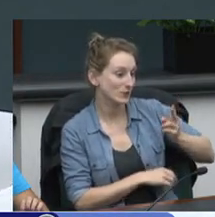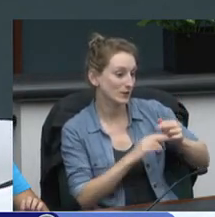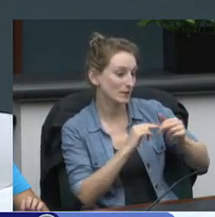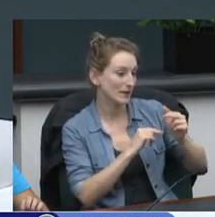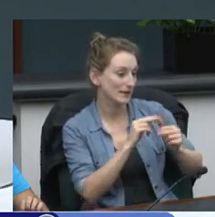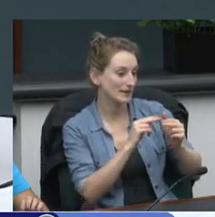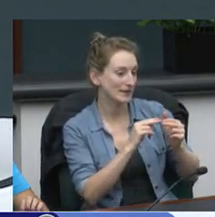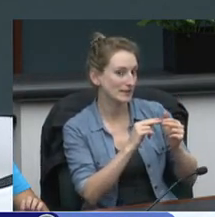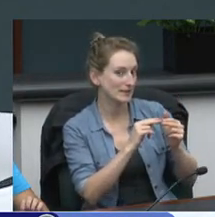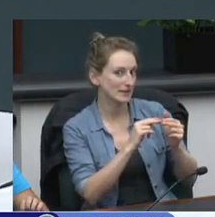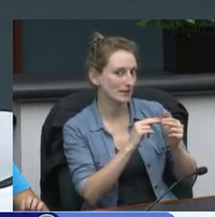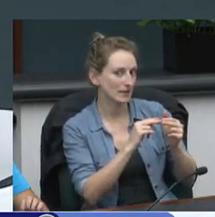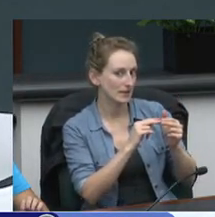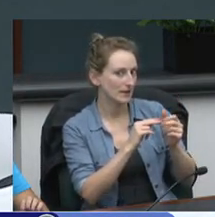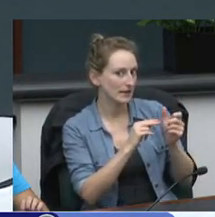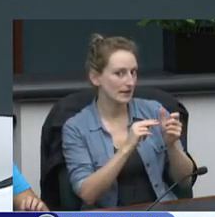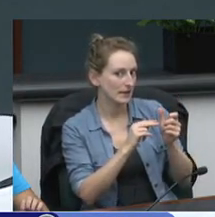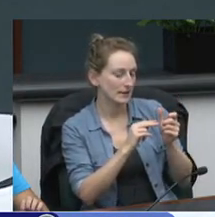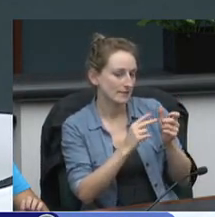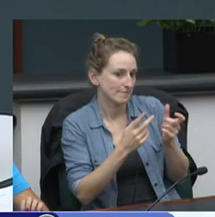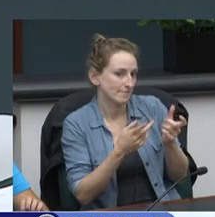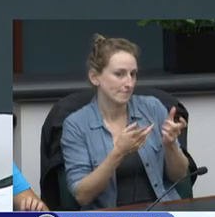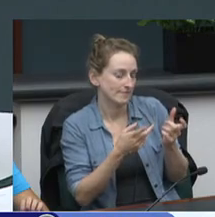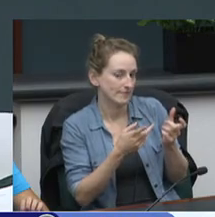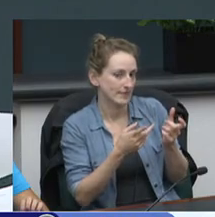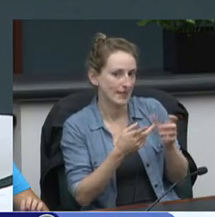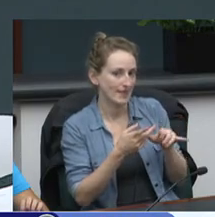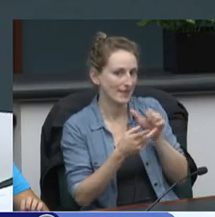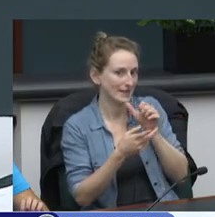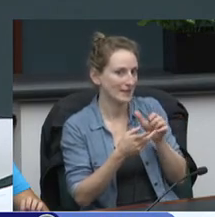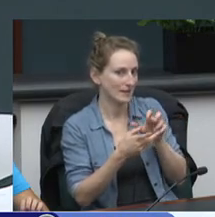that would even apply to the downtown abutting historic buildings excludes